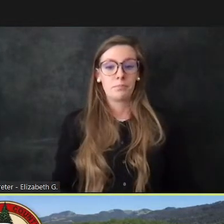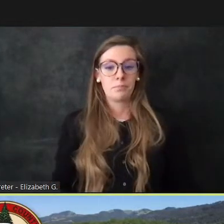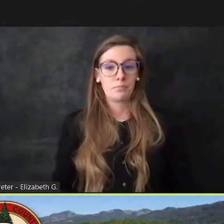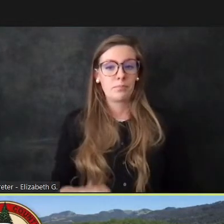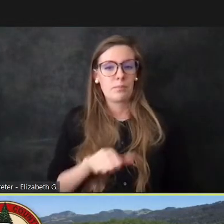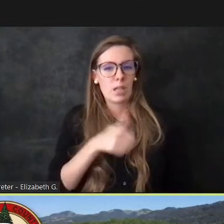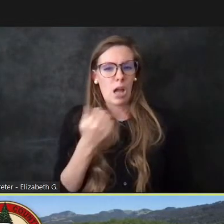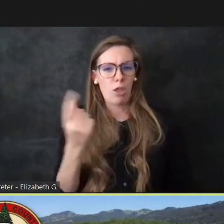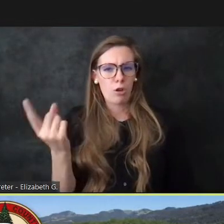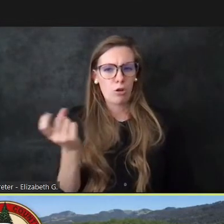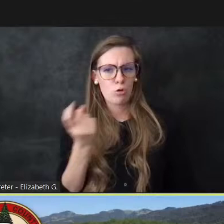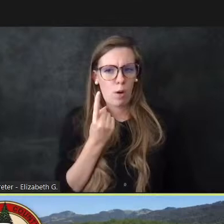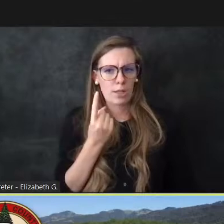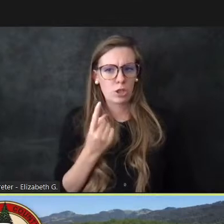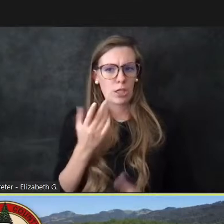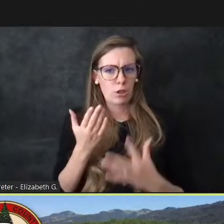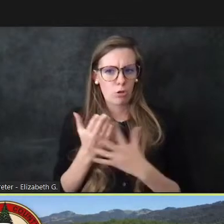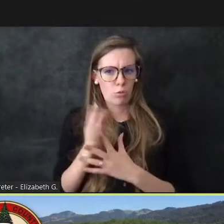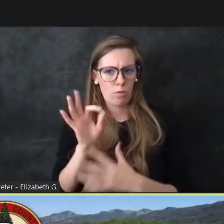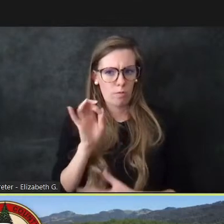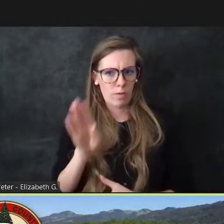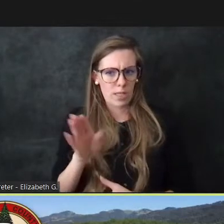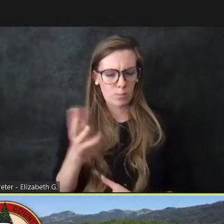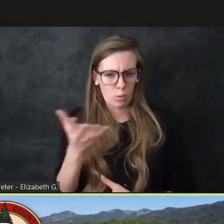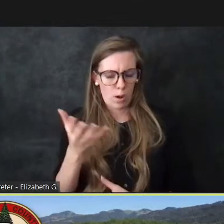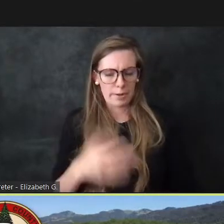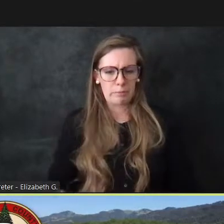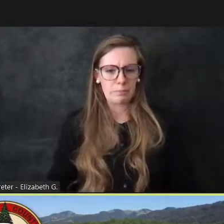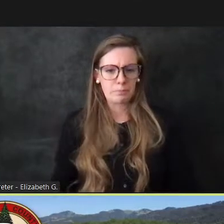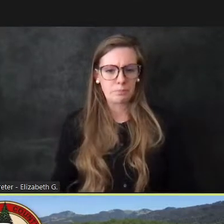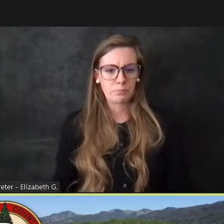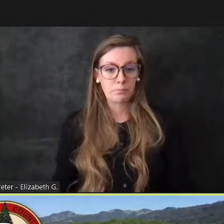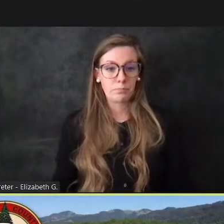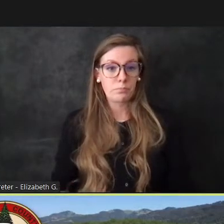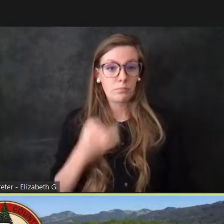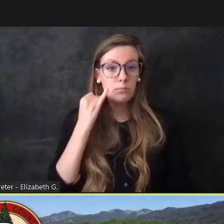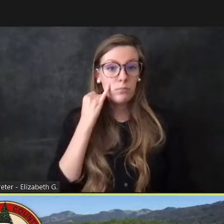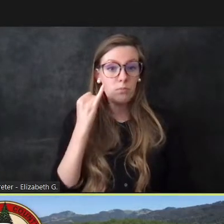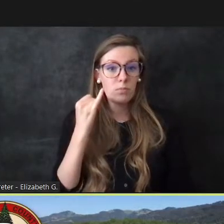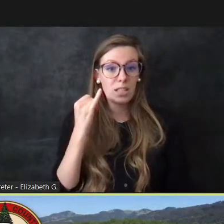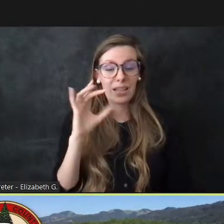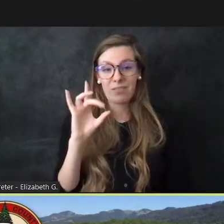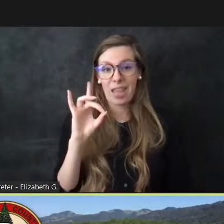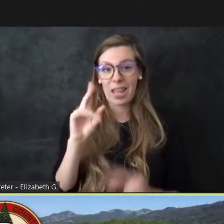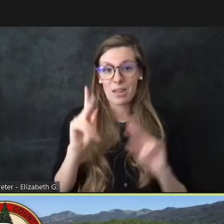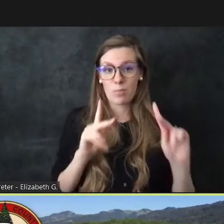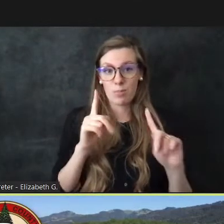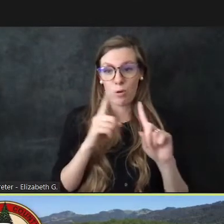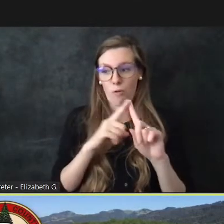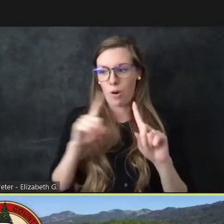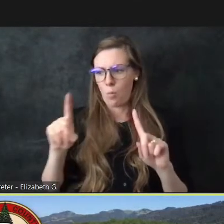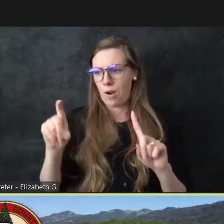that was made through Facebook is if eight people of 100,000 people